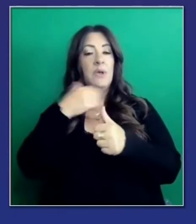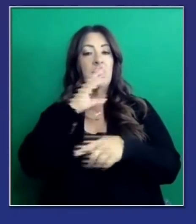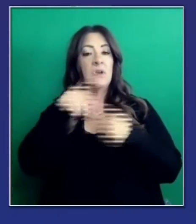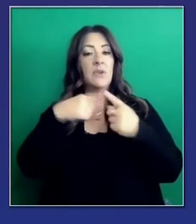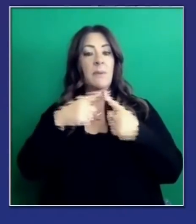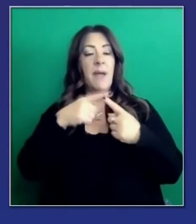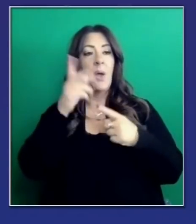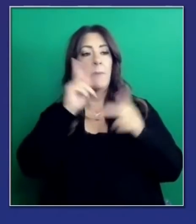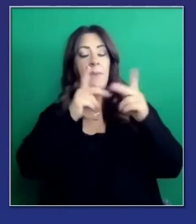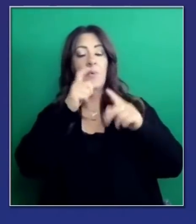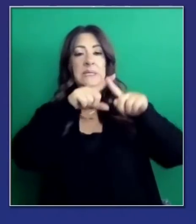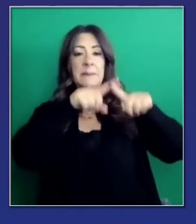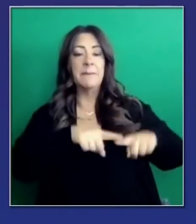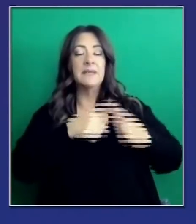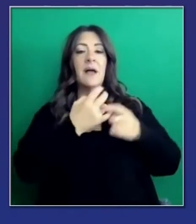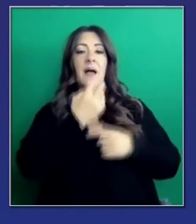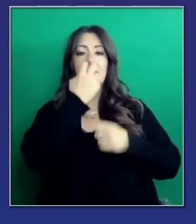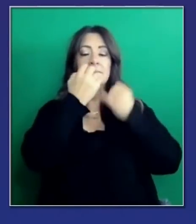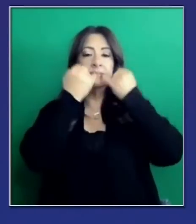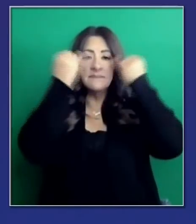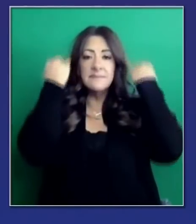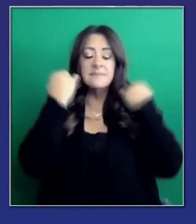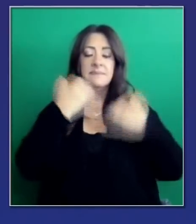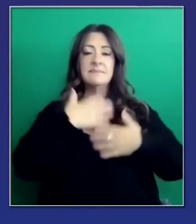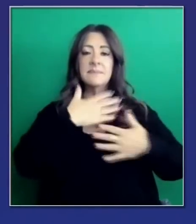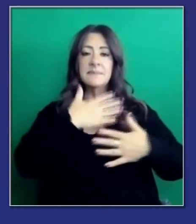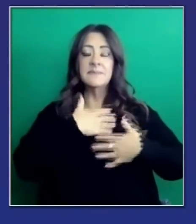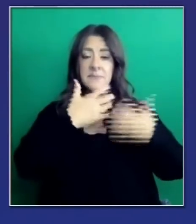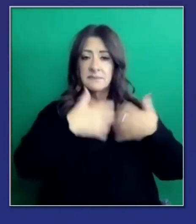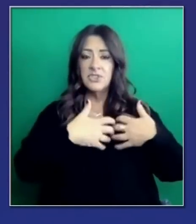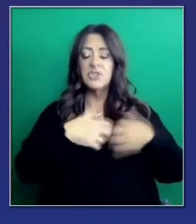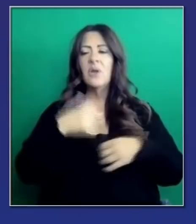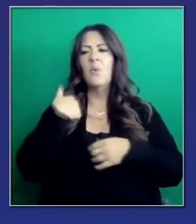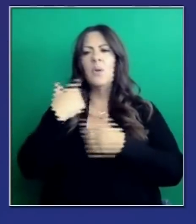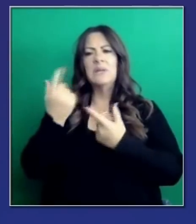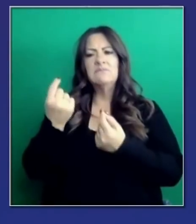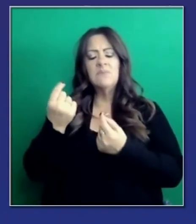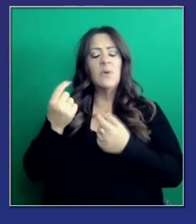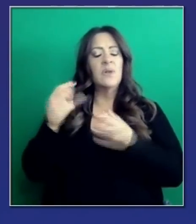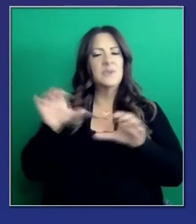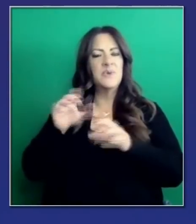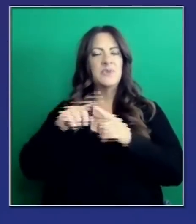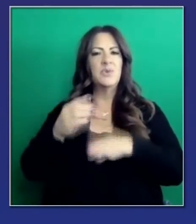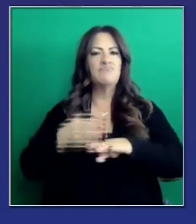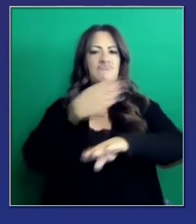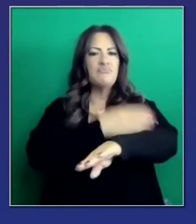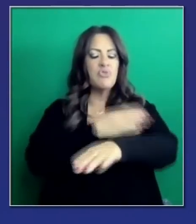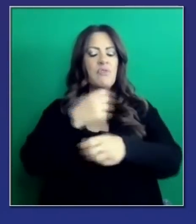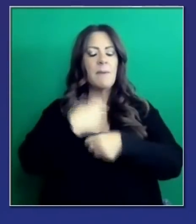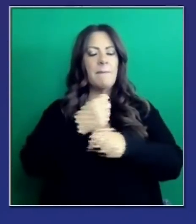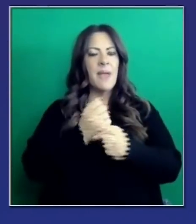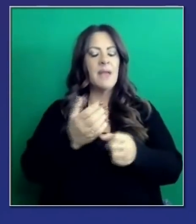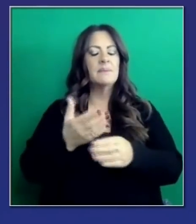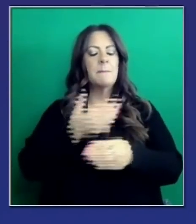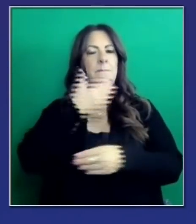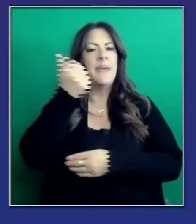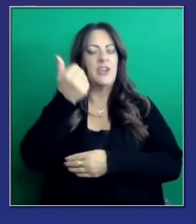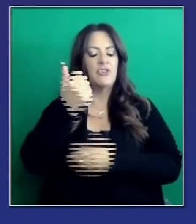15 ACROSS THE STATE. MORE EQUIPMENT, OXYGEN SUPPLY ISSUE. WE TALKED ABOUT THAT IN THE